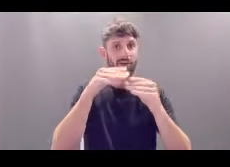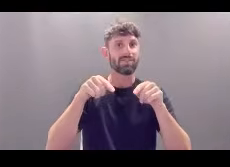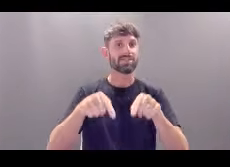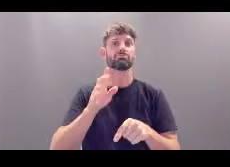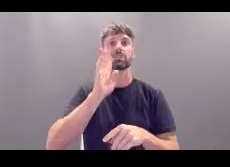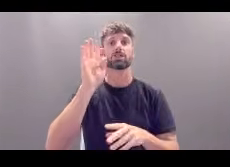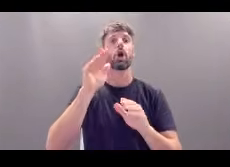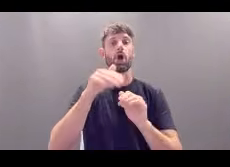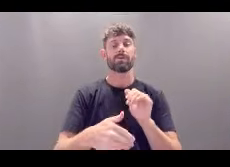assistive technology.